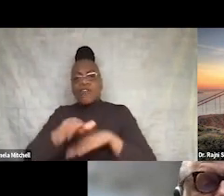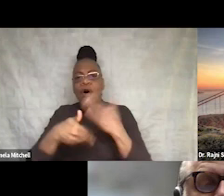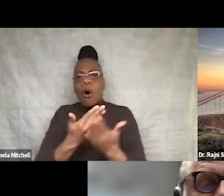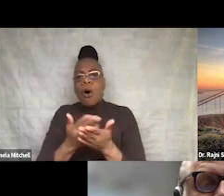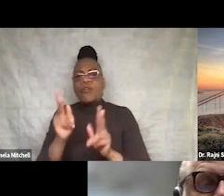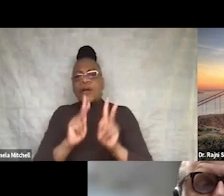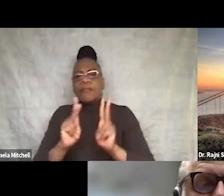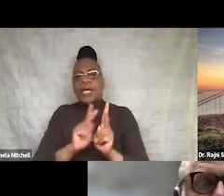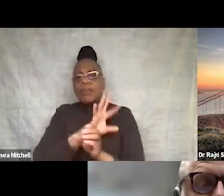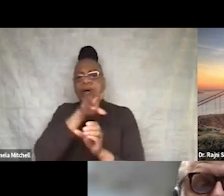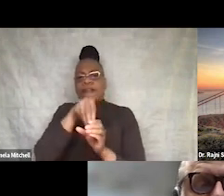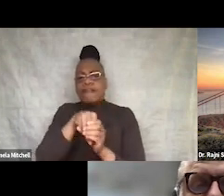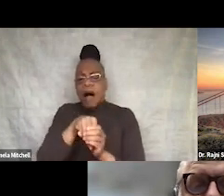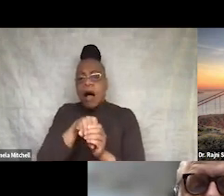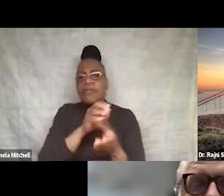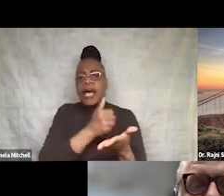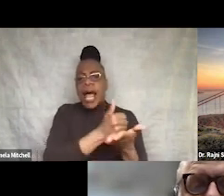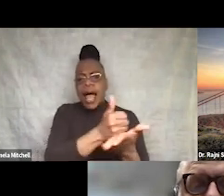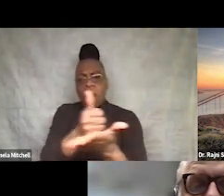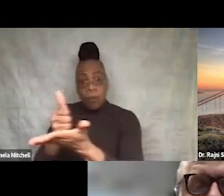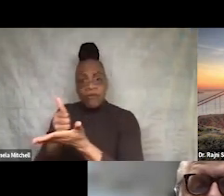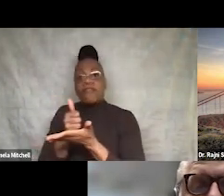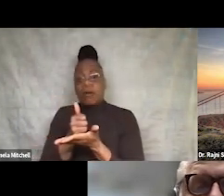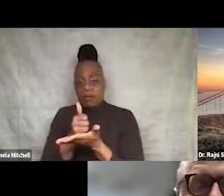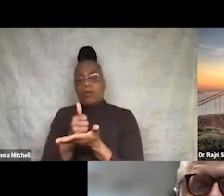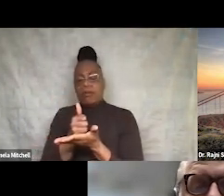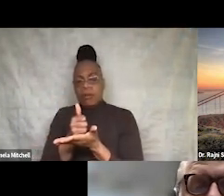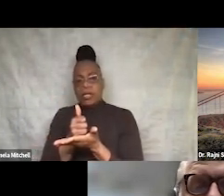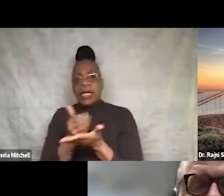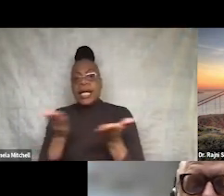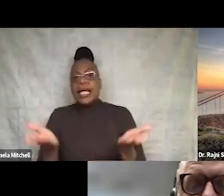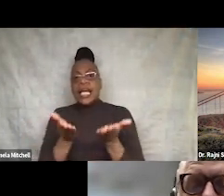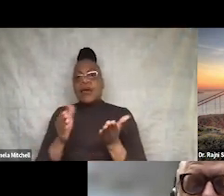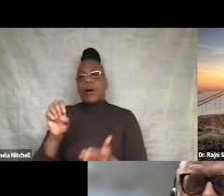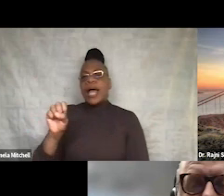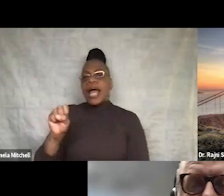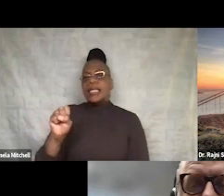and families that we are working with. And so, here, with SMA healthcare, you know,